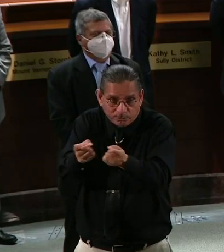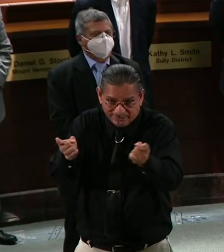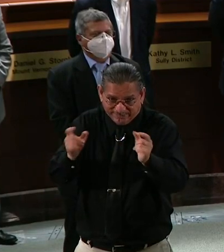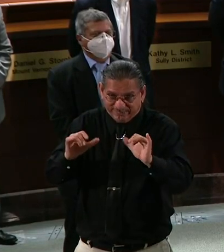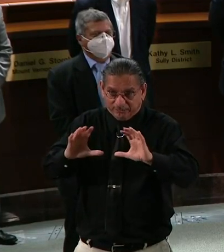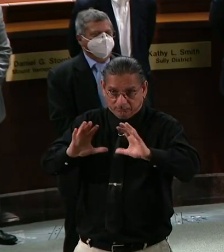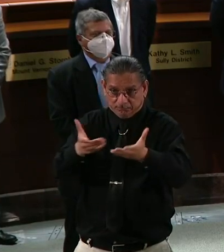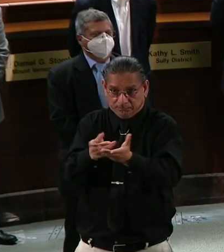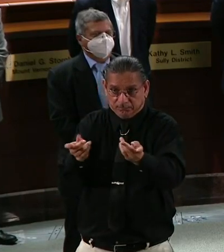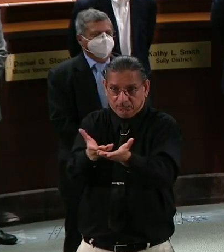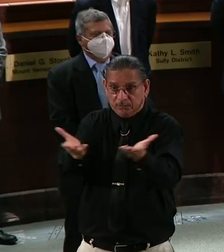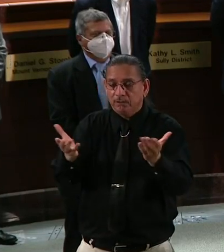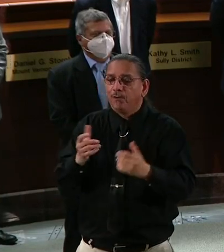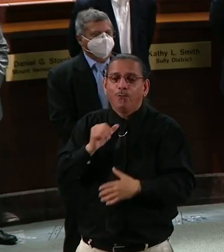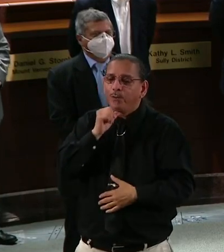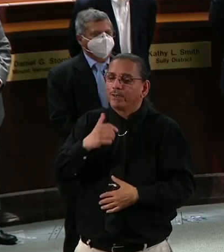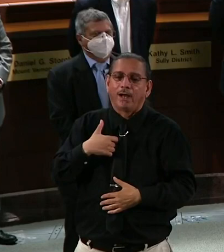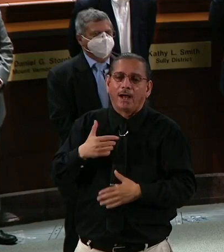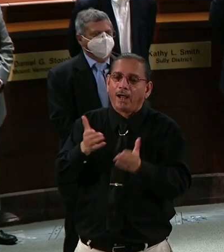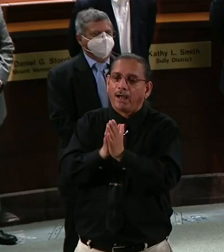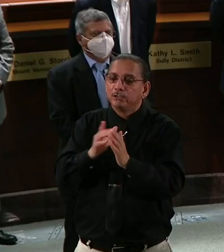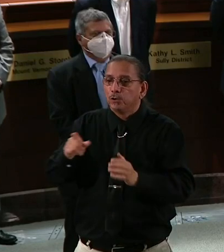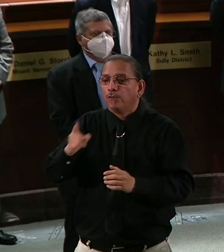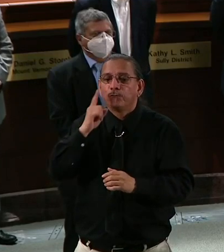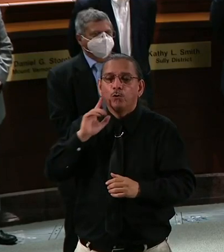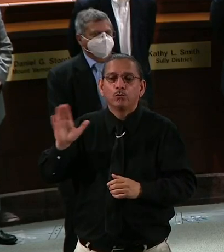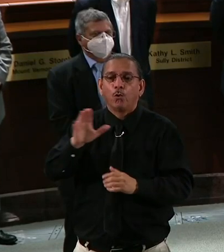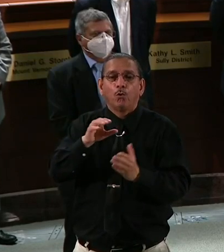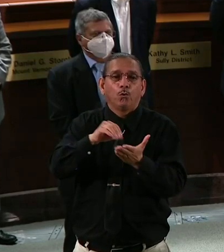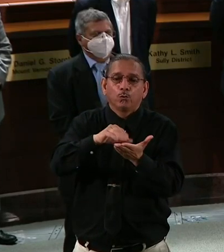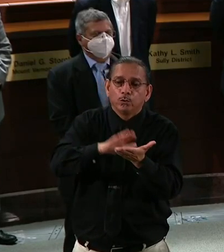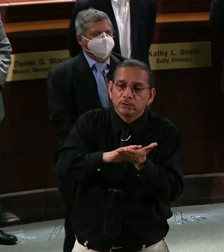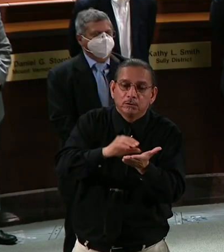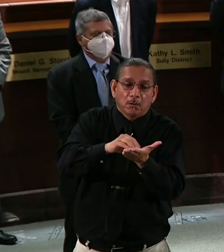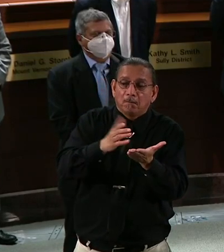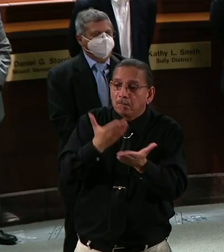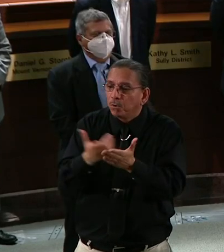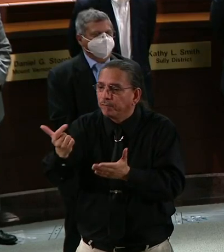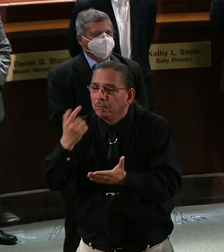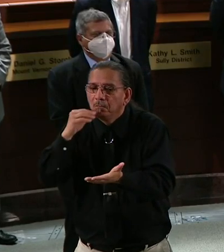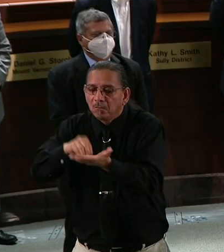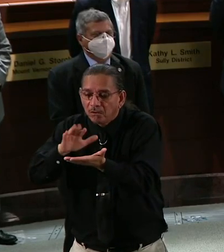WE THE- NO CAN ALSO. WEB LOOK